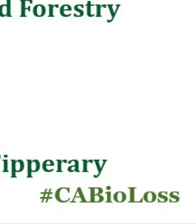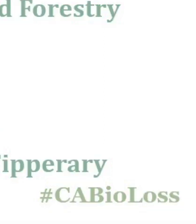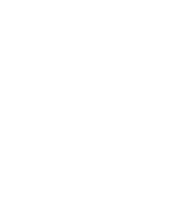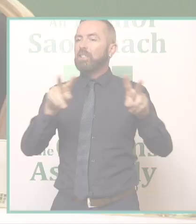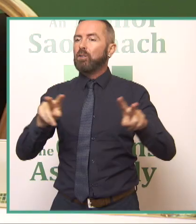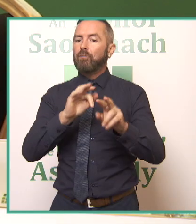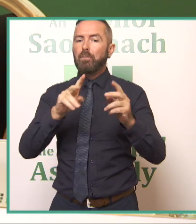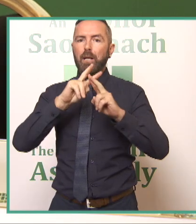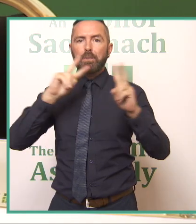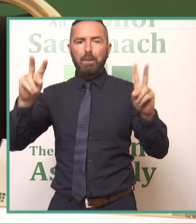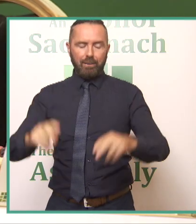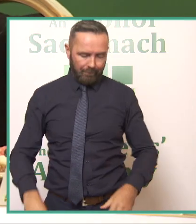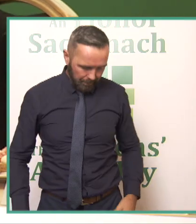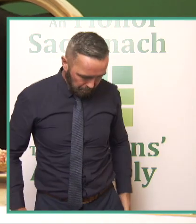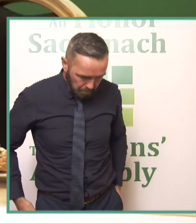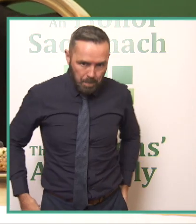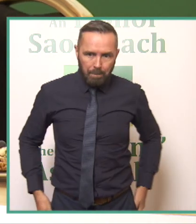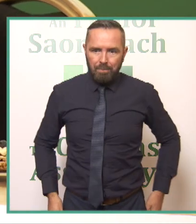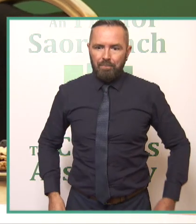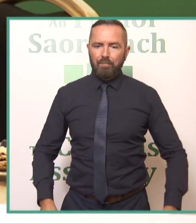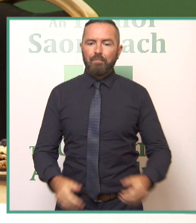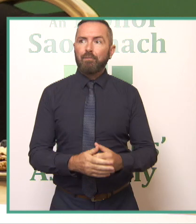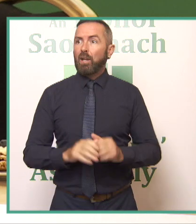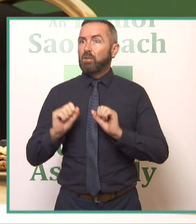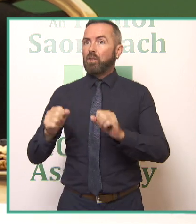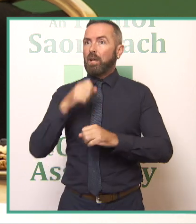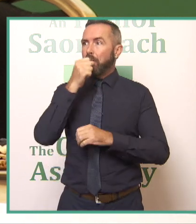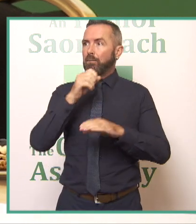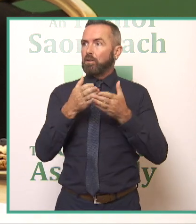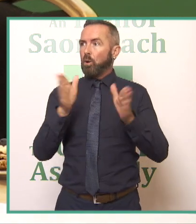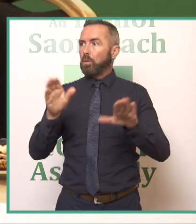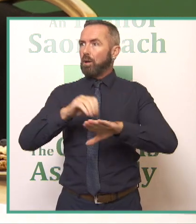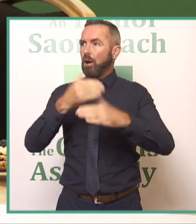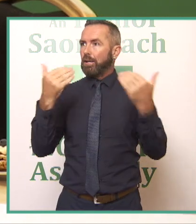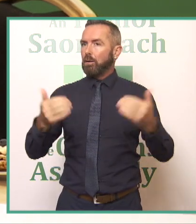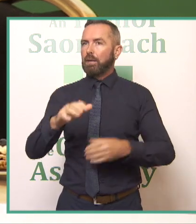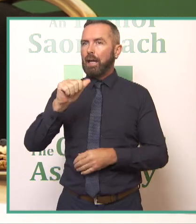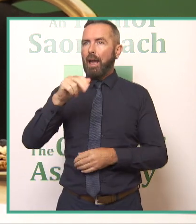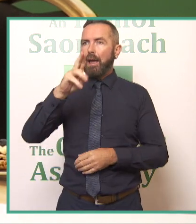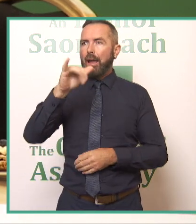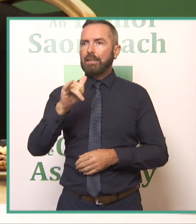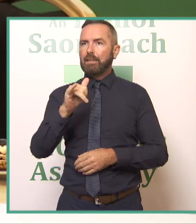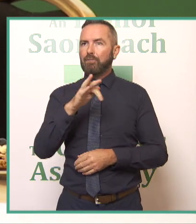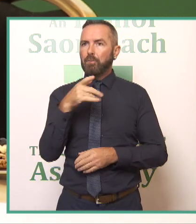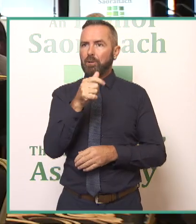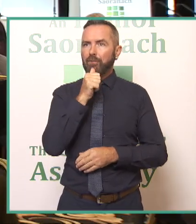floor so guys your mics are all open and Andy I might go from from that side over yeah hi